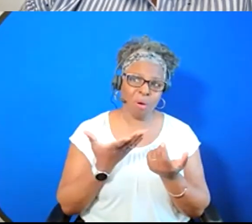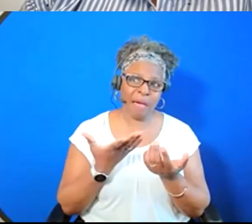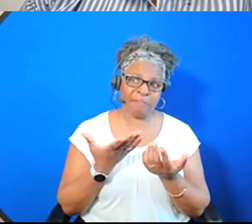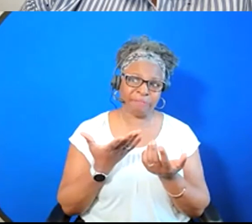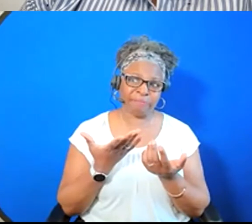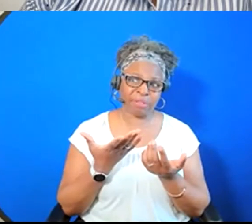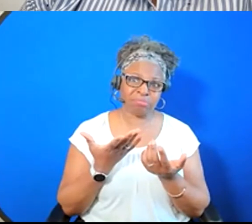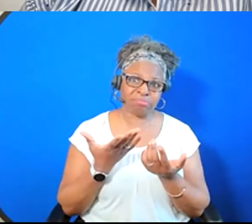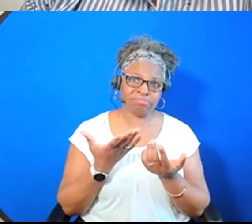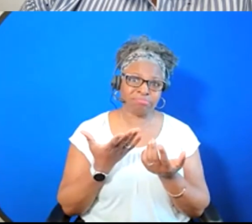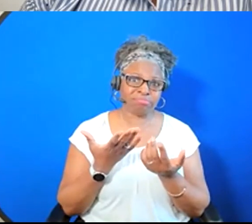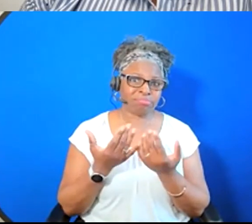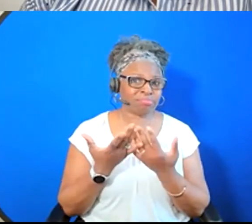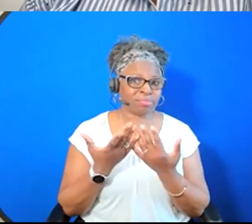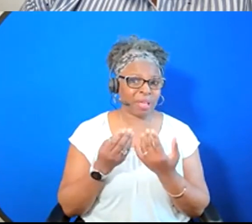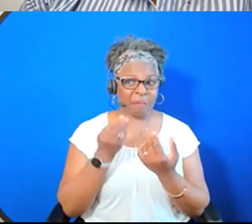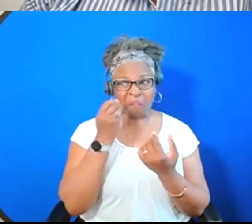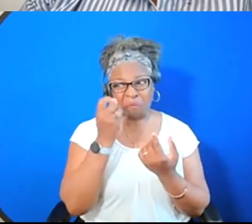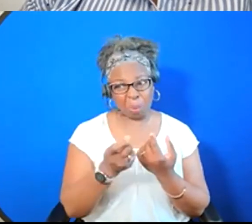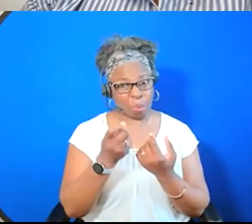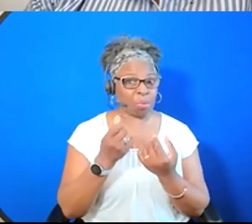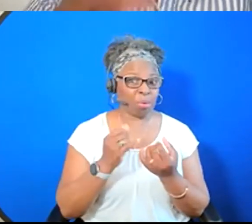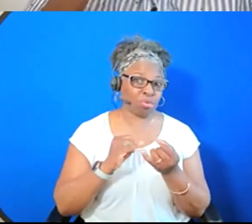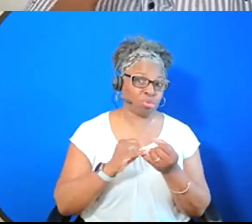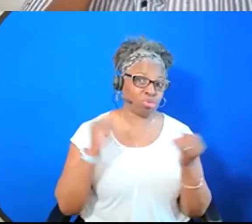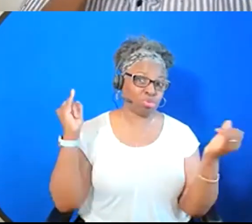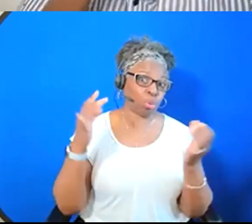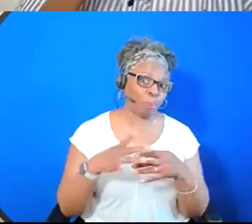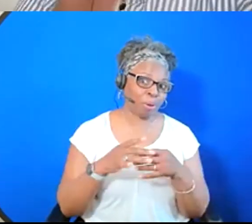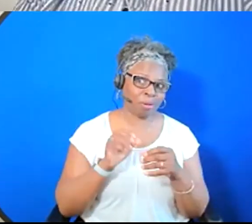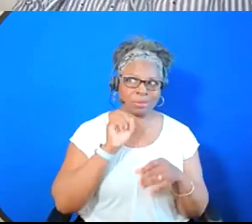you know, in the artwork, but that's okay. I'd rather, you know, we have a kind of stronger